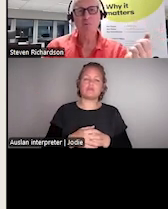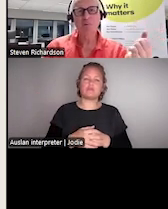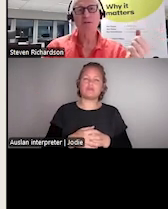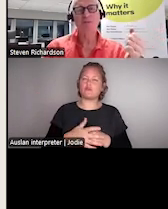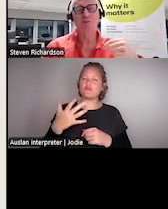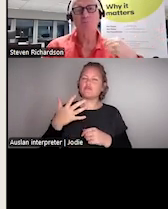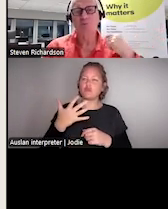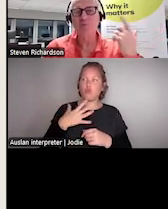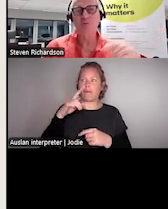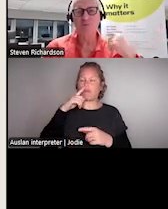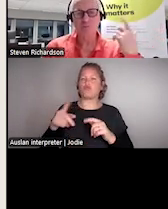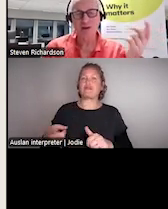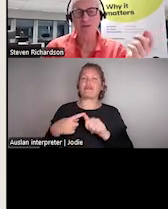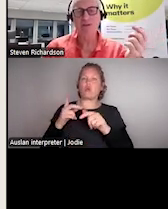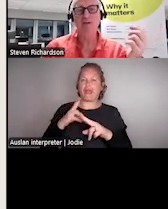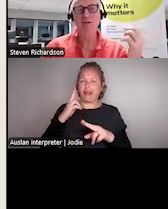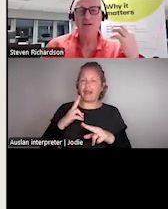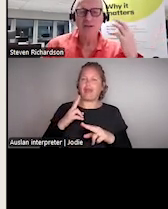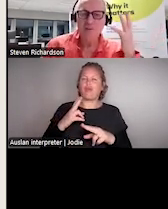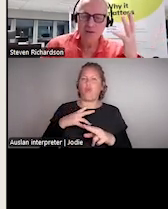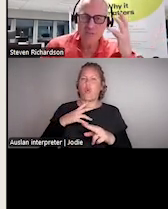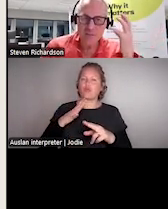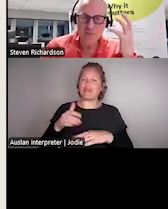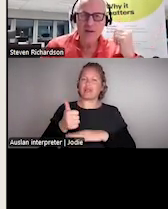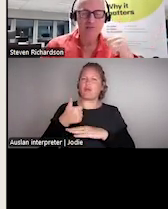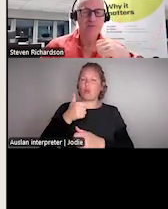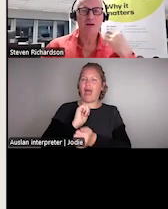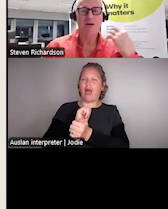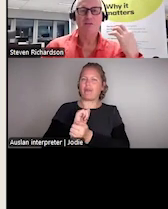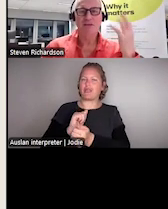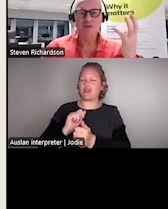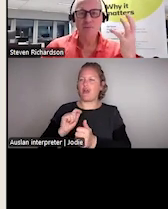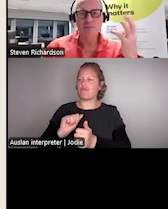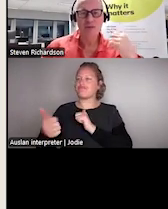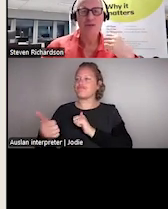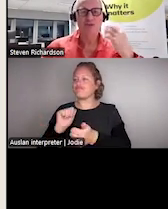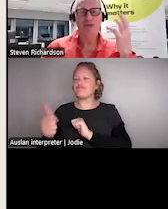quickly. He want to reinforce that behaviour. Want to give people that dopamine connection,